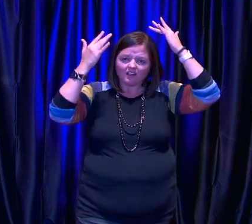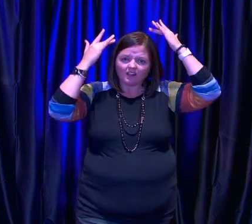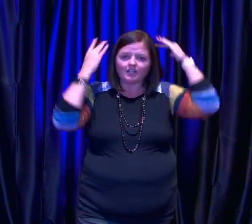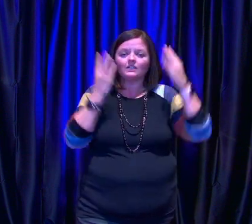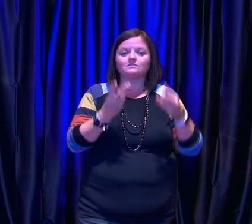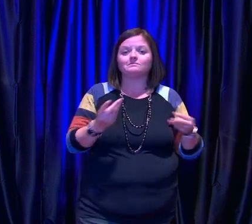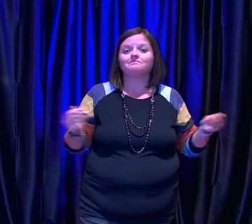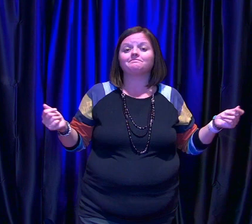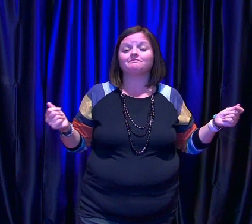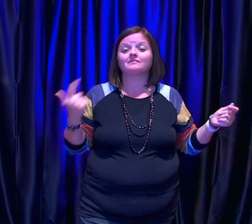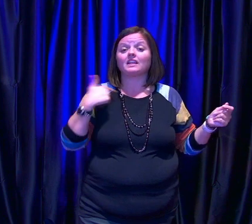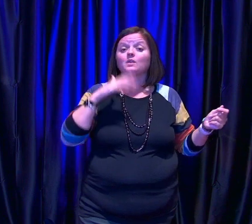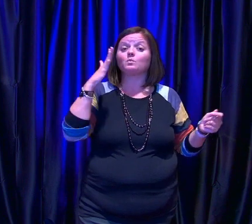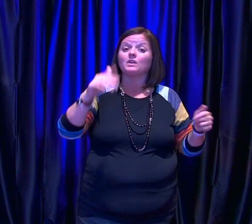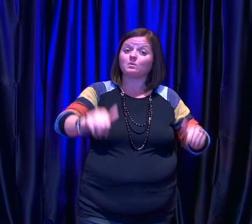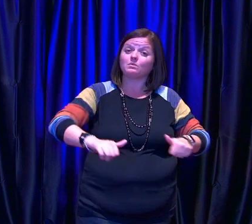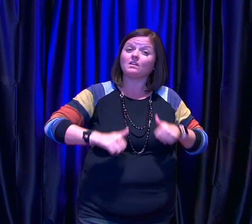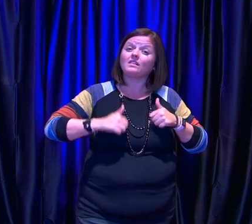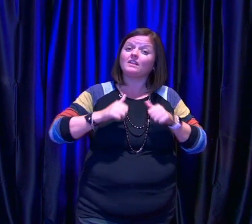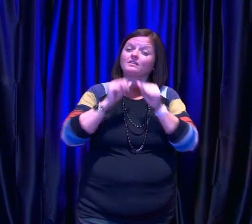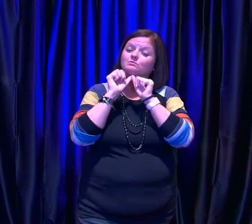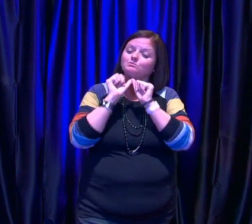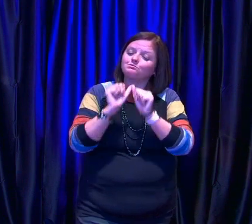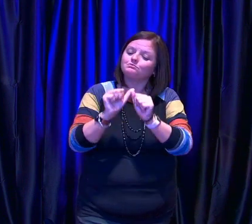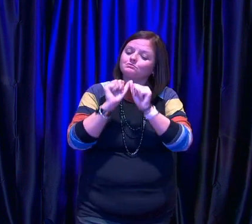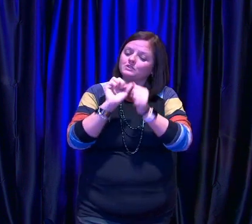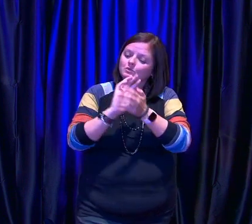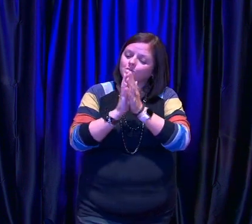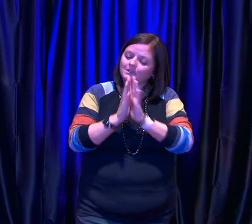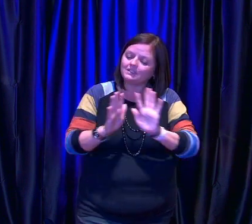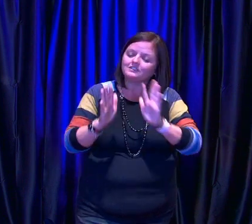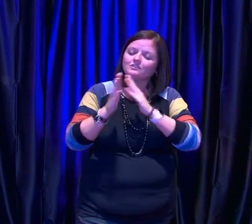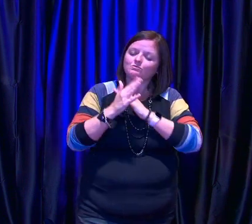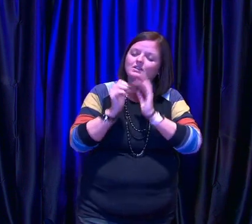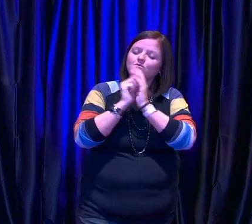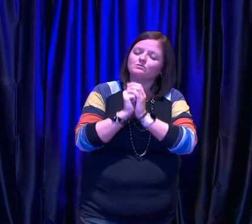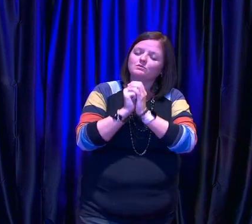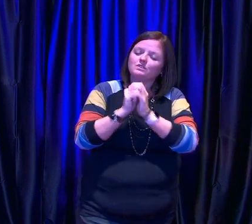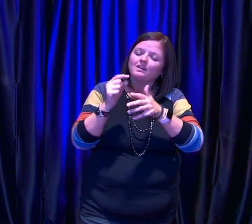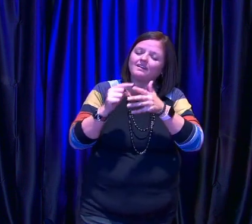and we will live in perpetual peace and rest and worship and all of those other